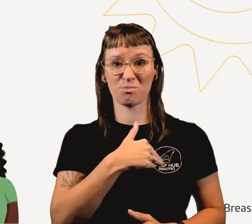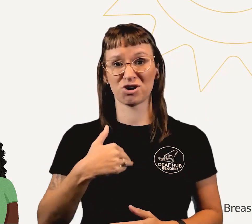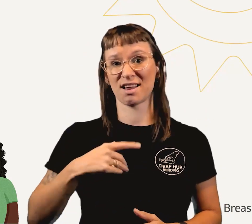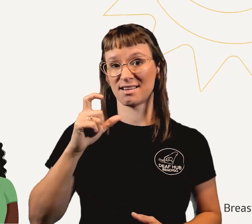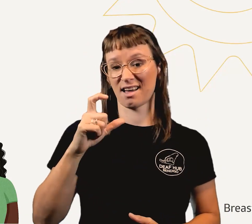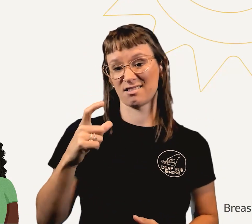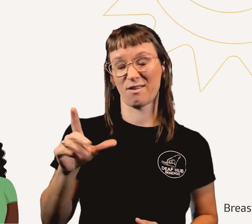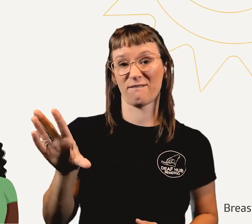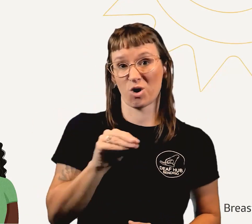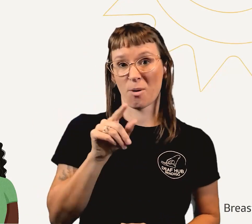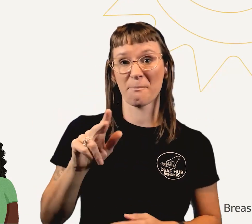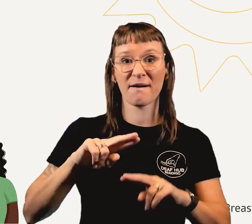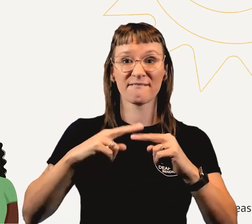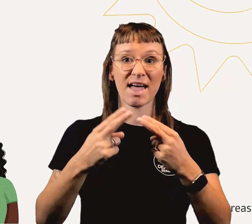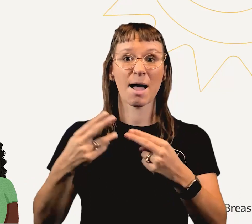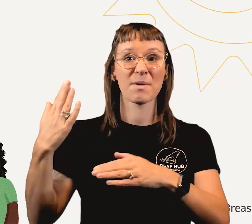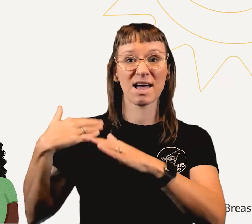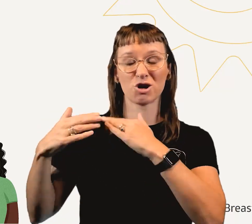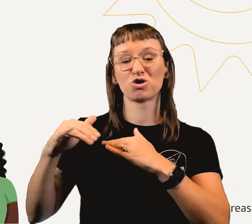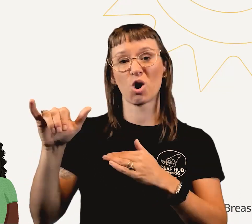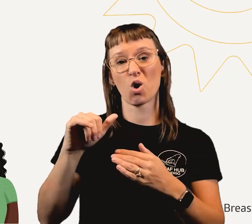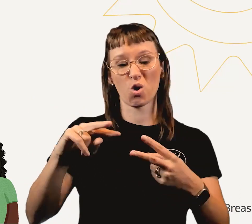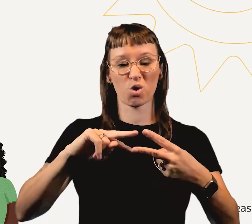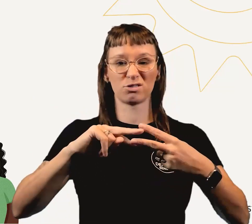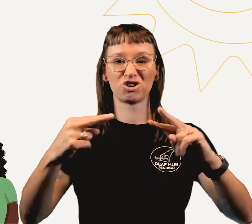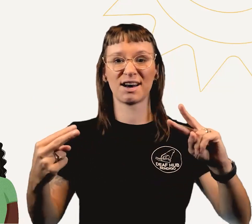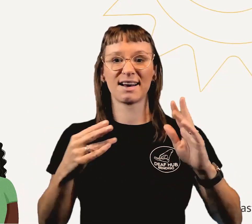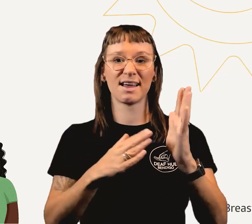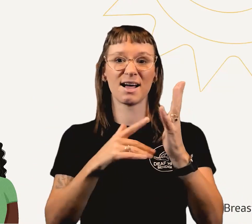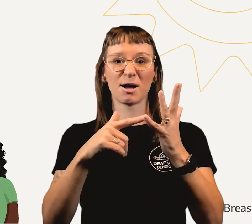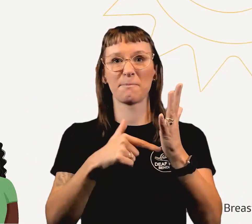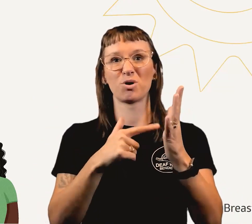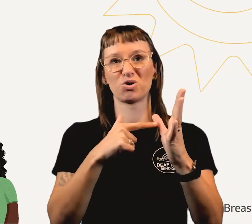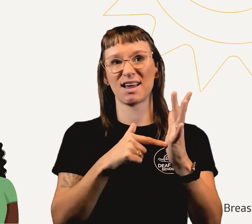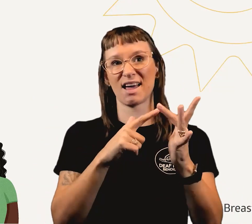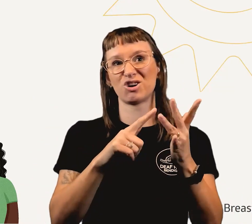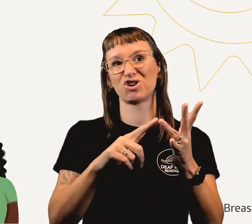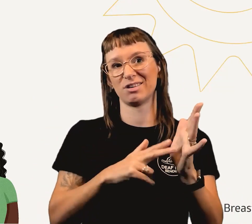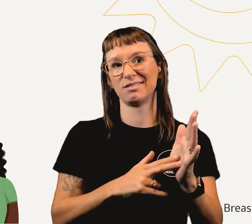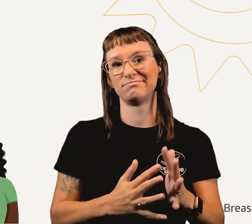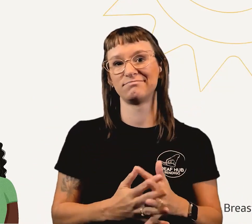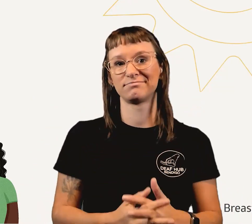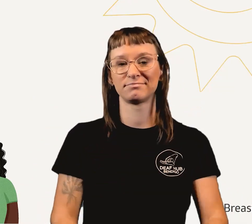only 5% of all breast cancers are actually caused because of gene mutation or strong family history.